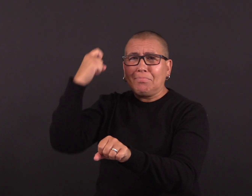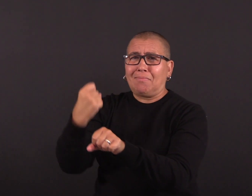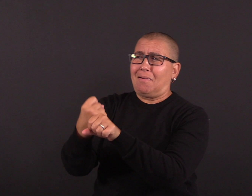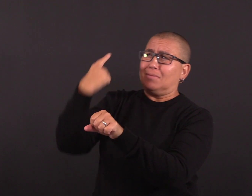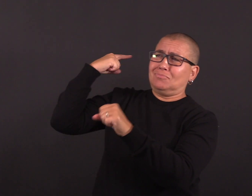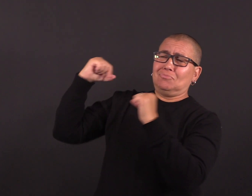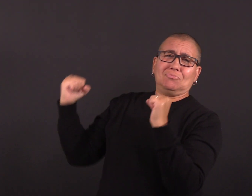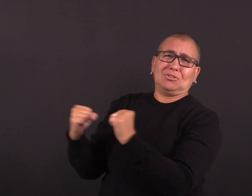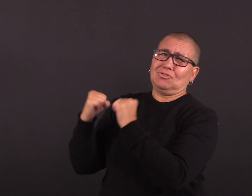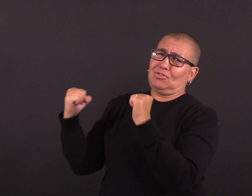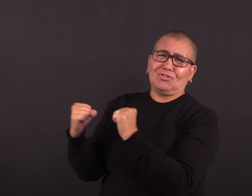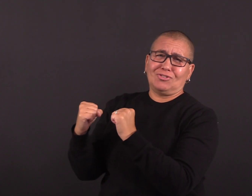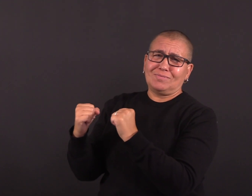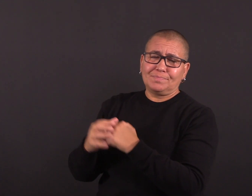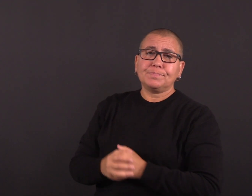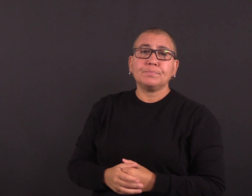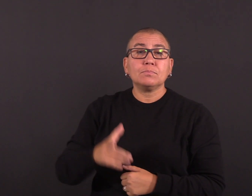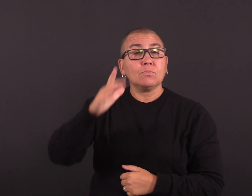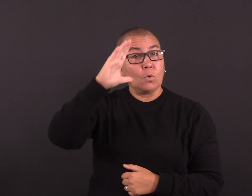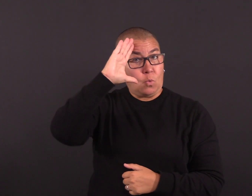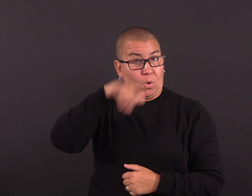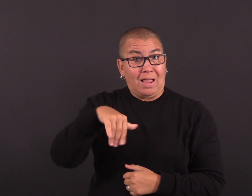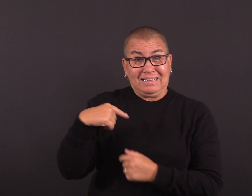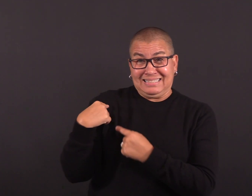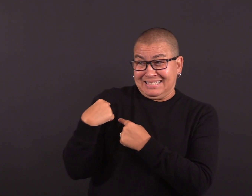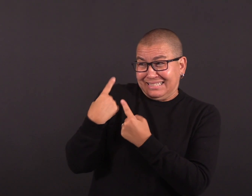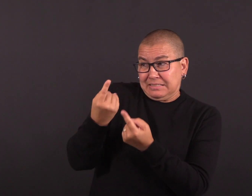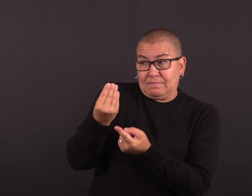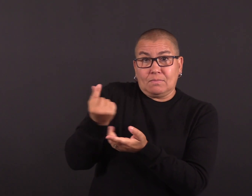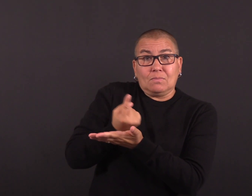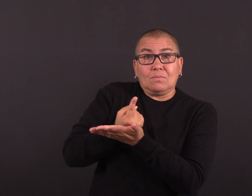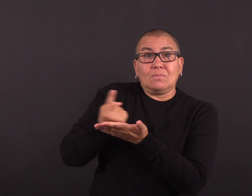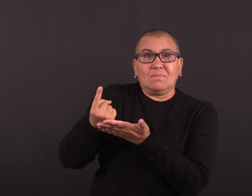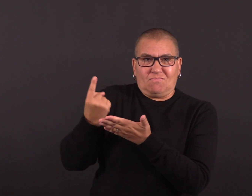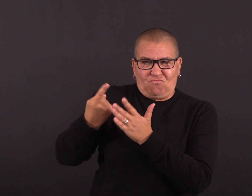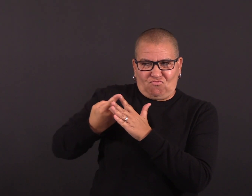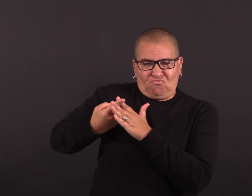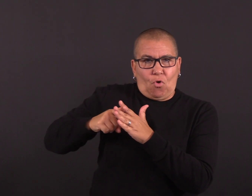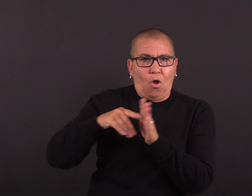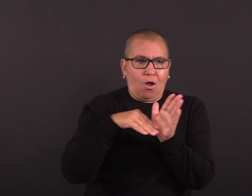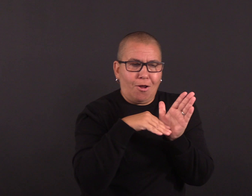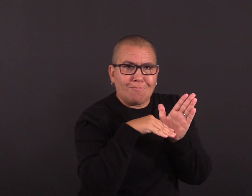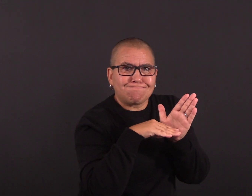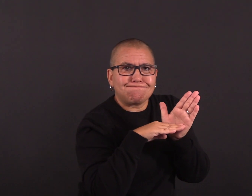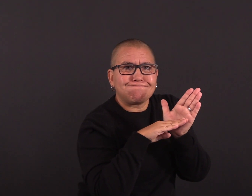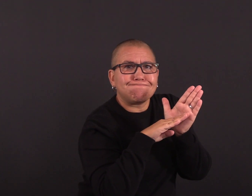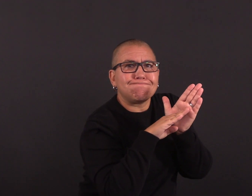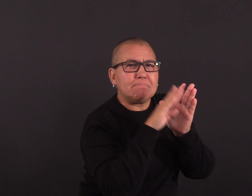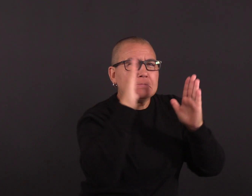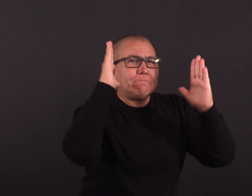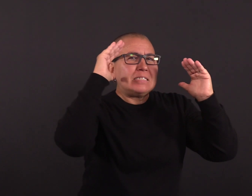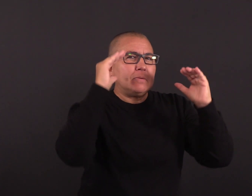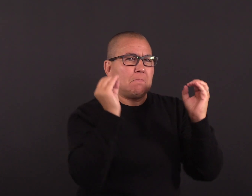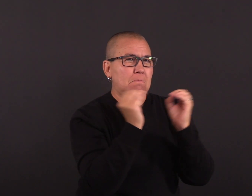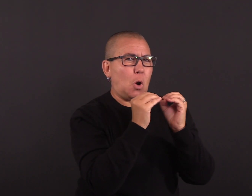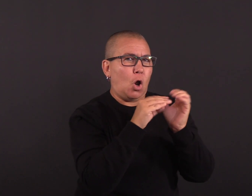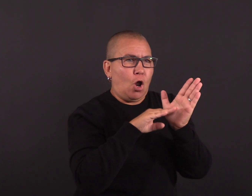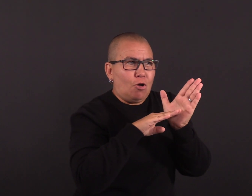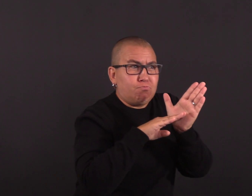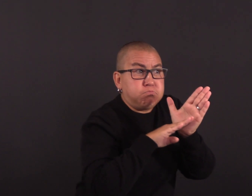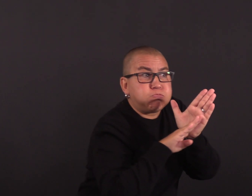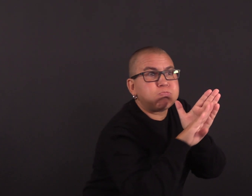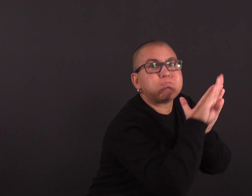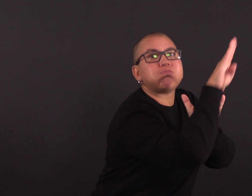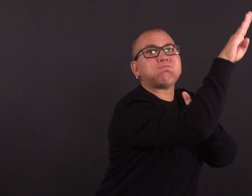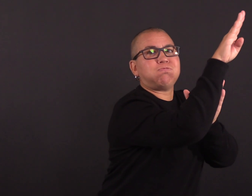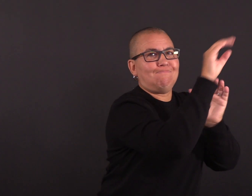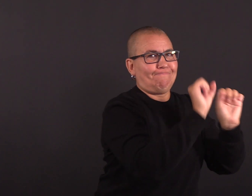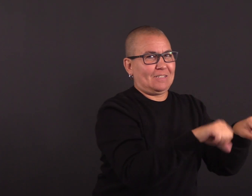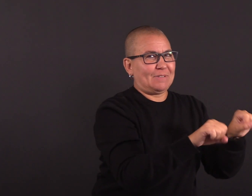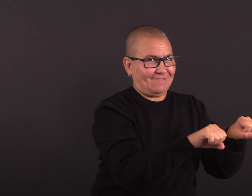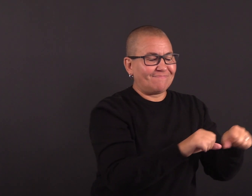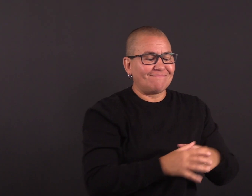for now remain far below previous peaks seen during past summer and winter waves of the virus,